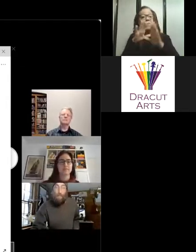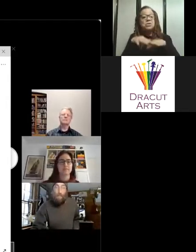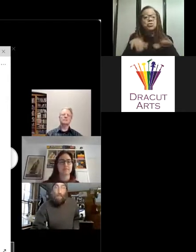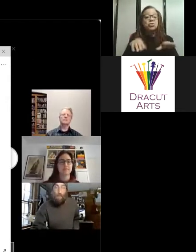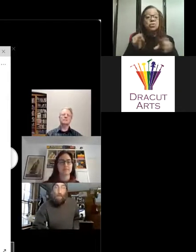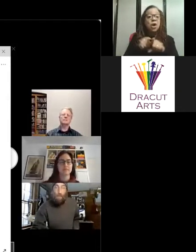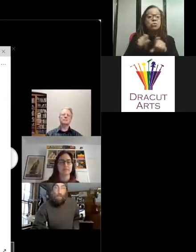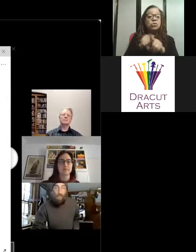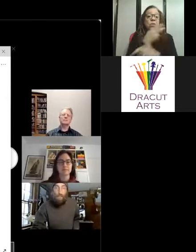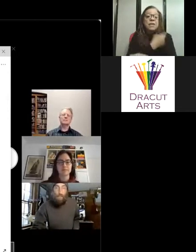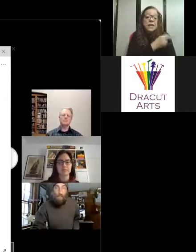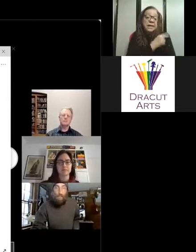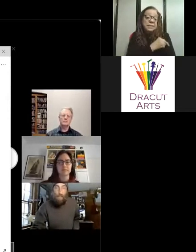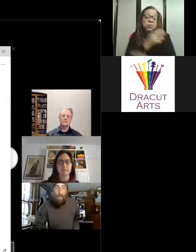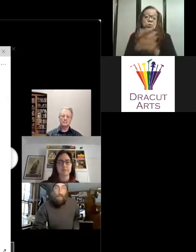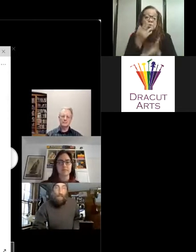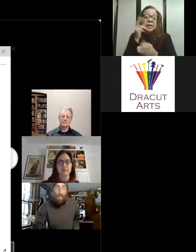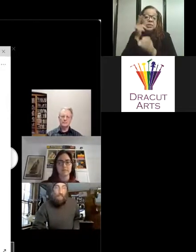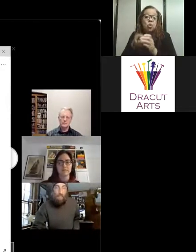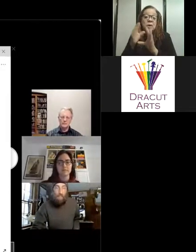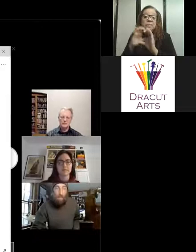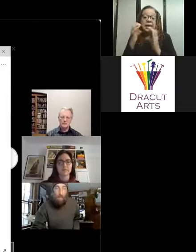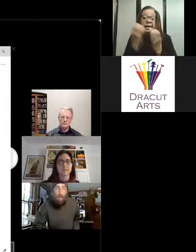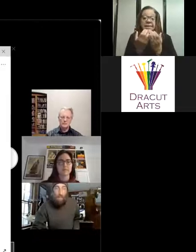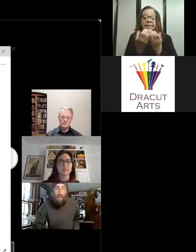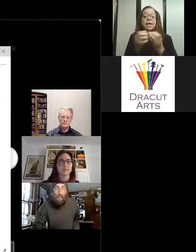who may take part in these classes. And he also says to his family: